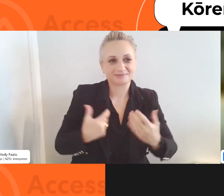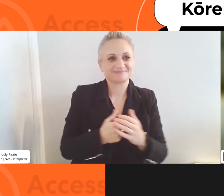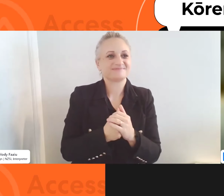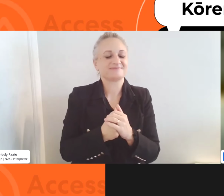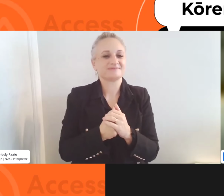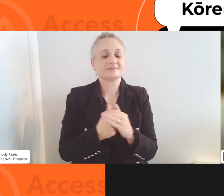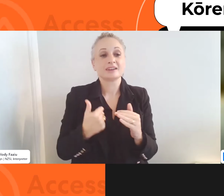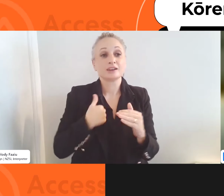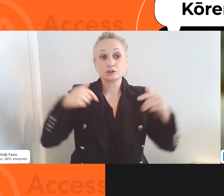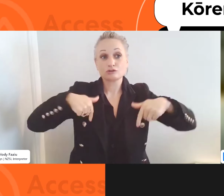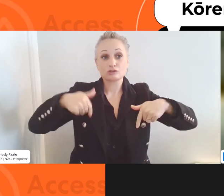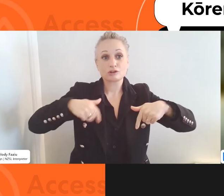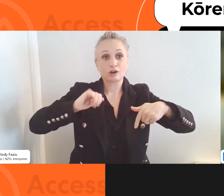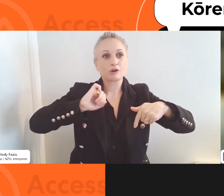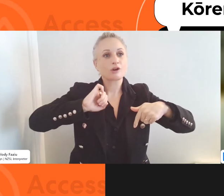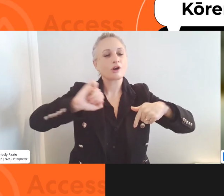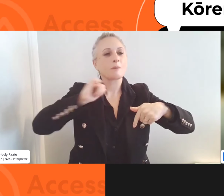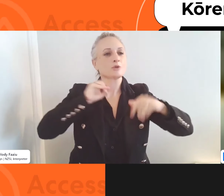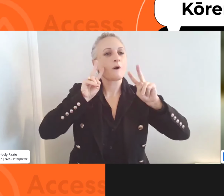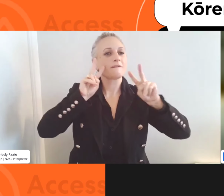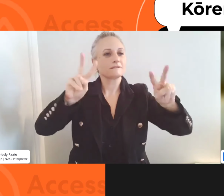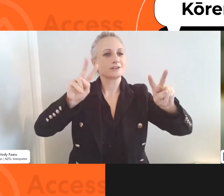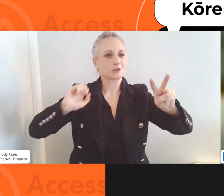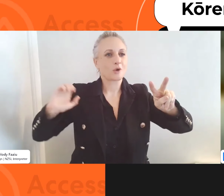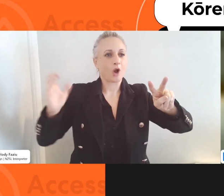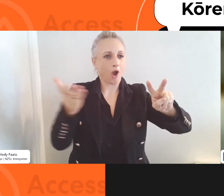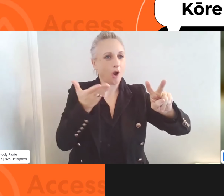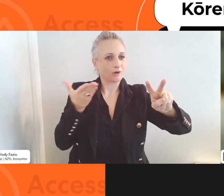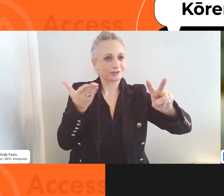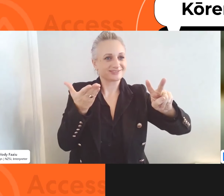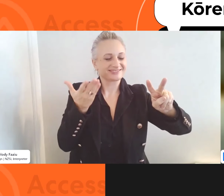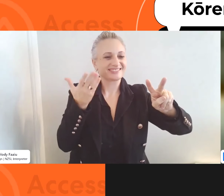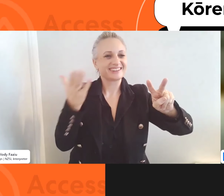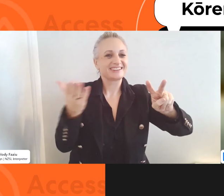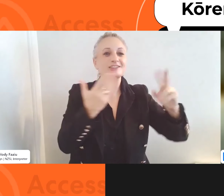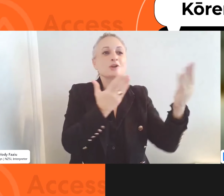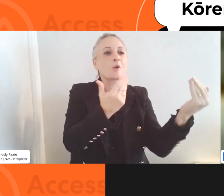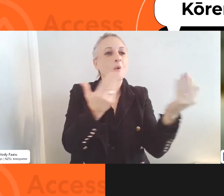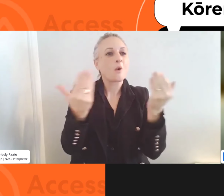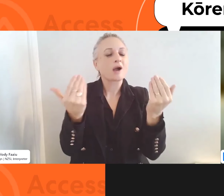be your virtual host. So welcome to Kōrero for Change, a webinar